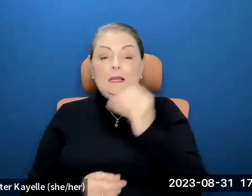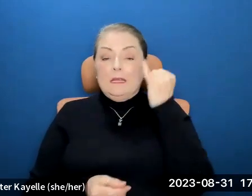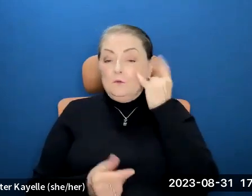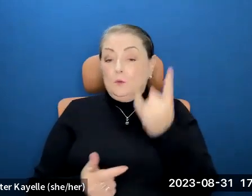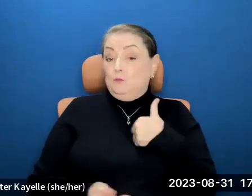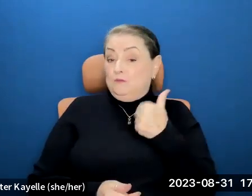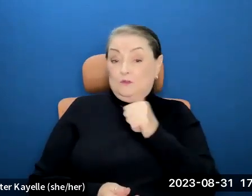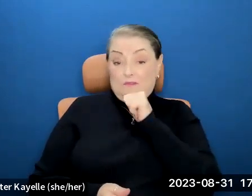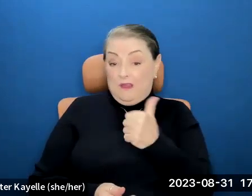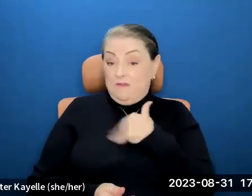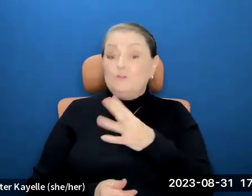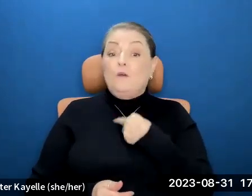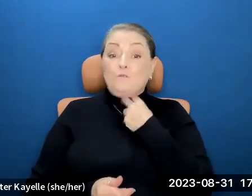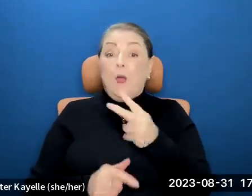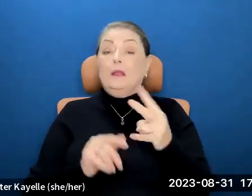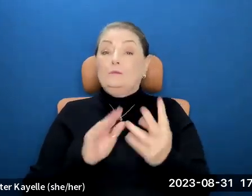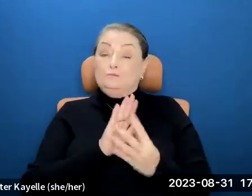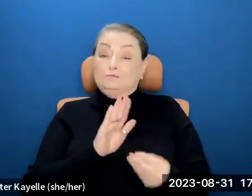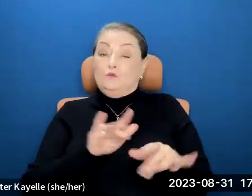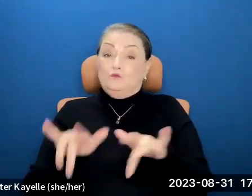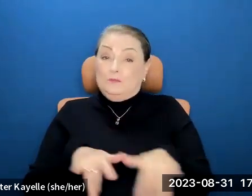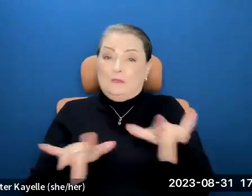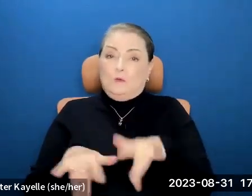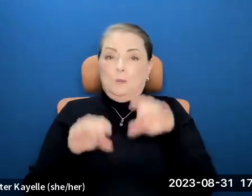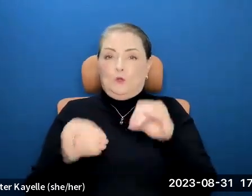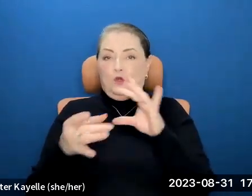prefer not to have your voice recorded please feel free to put your comments in the chat